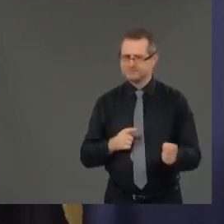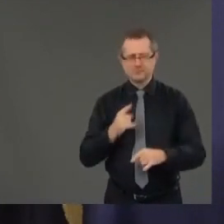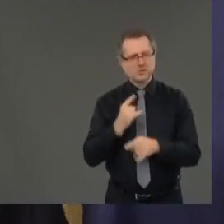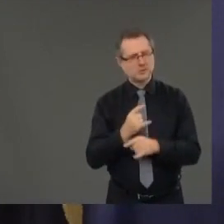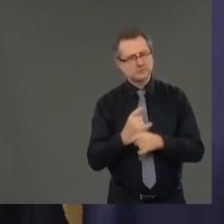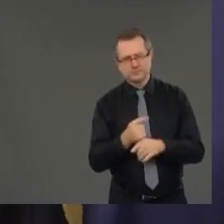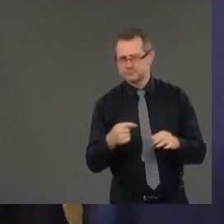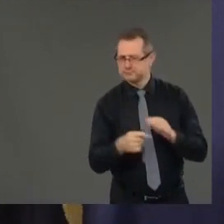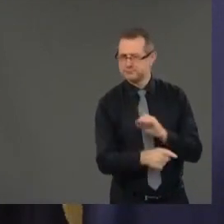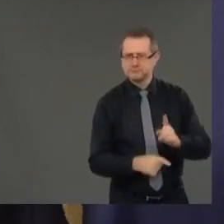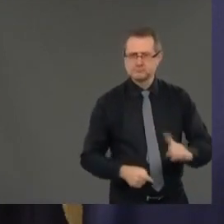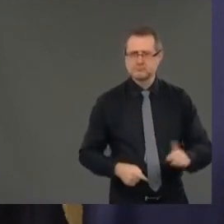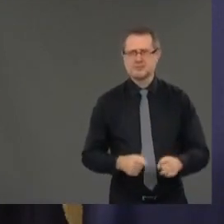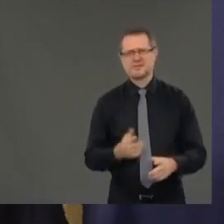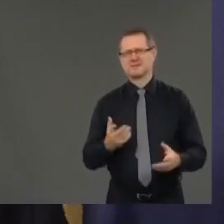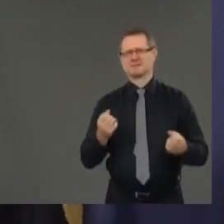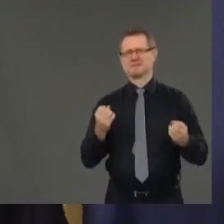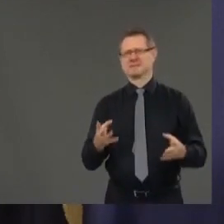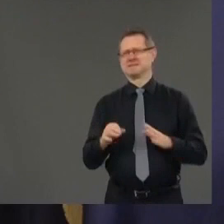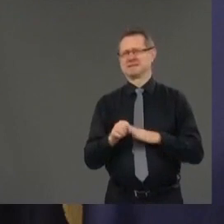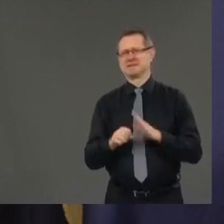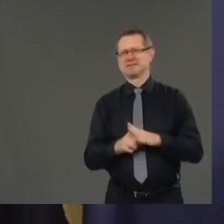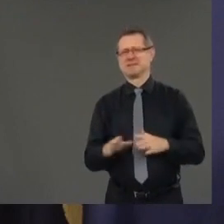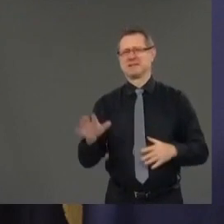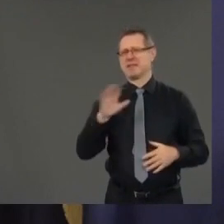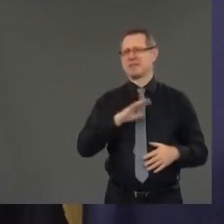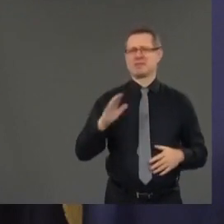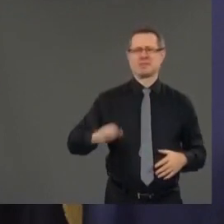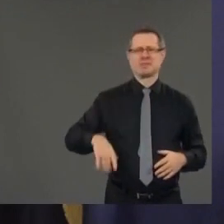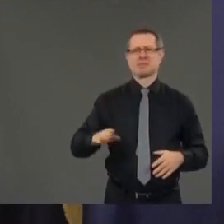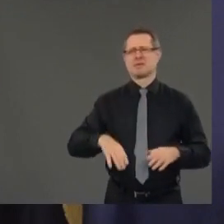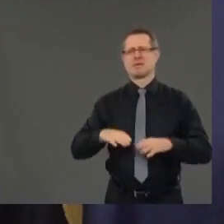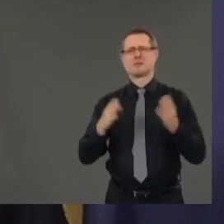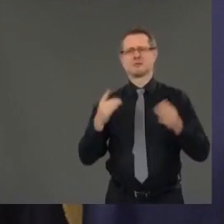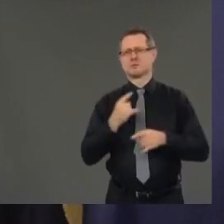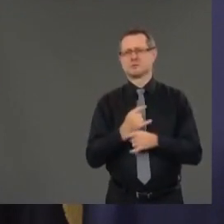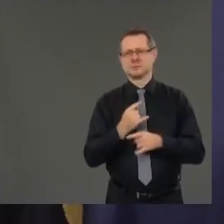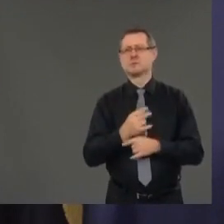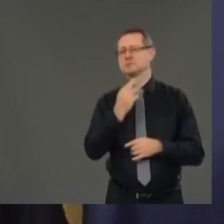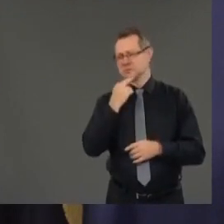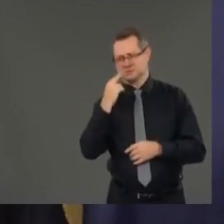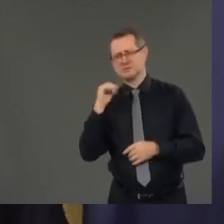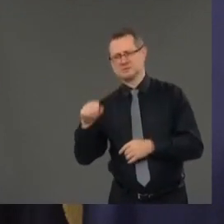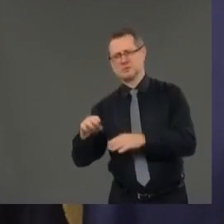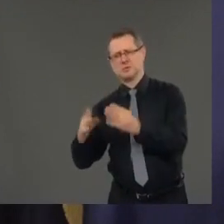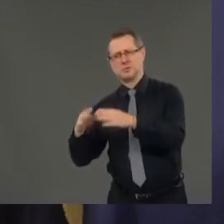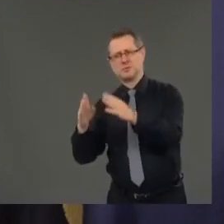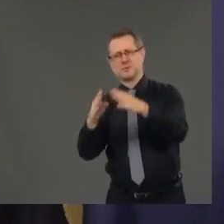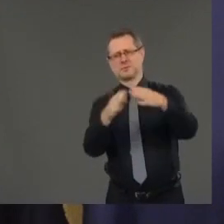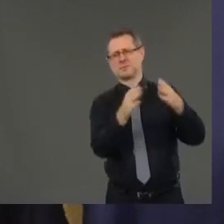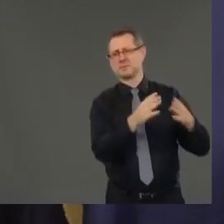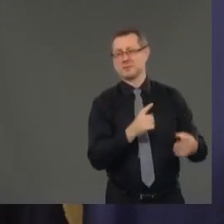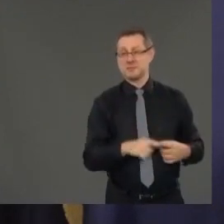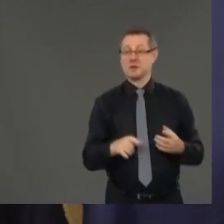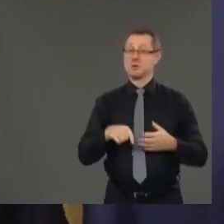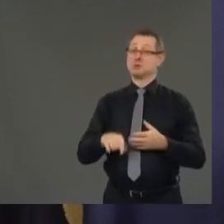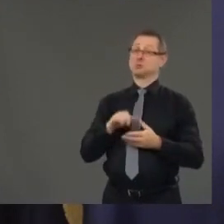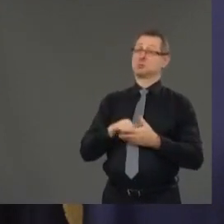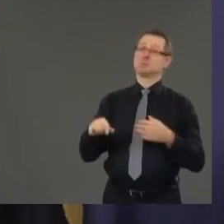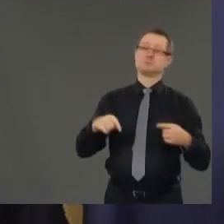RIGHT?